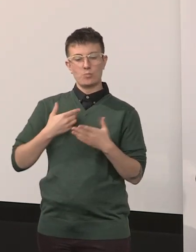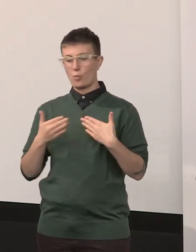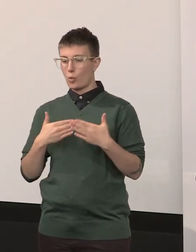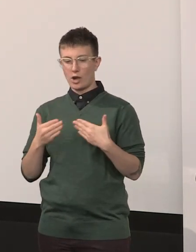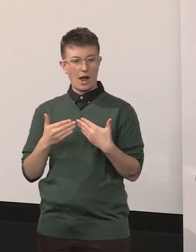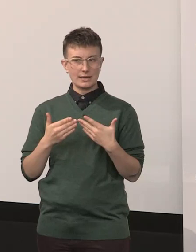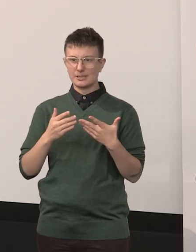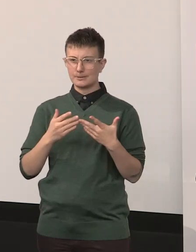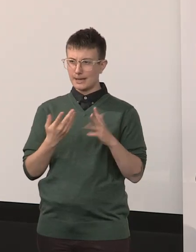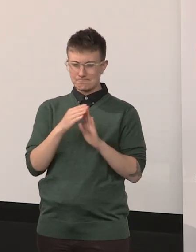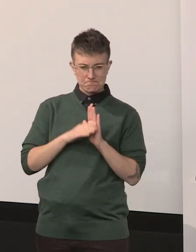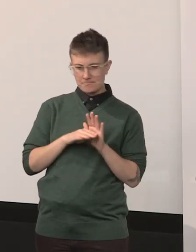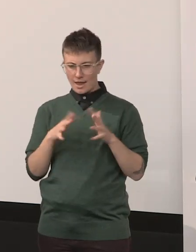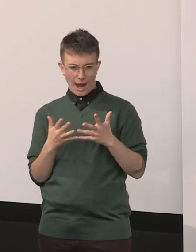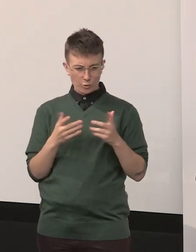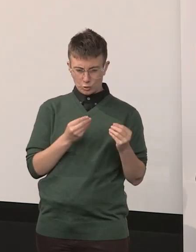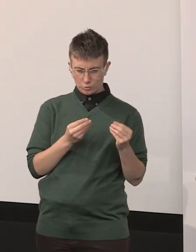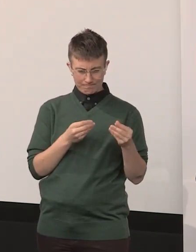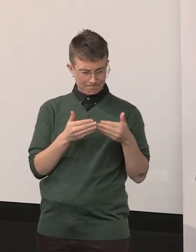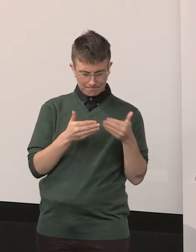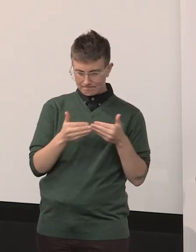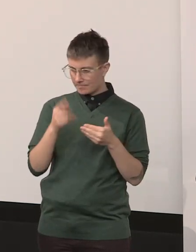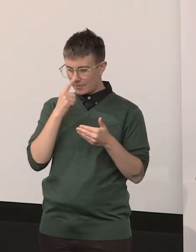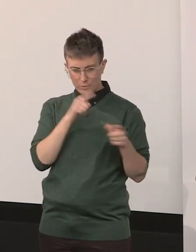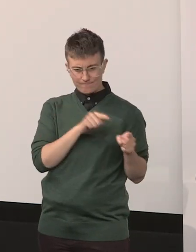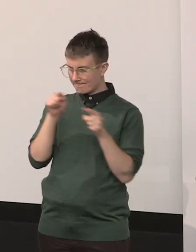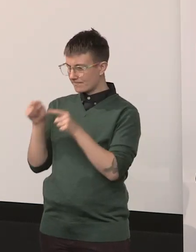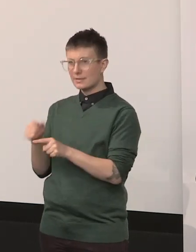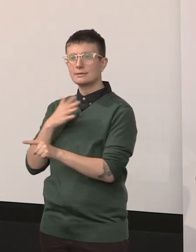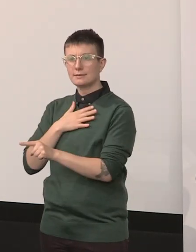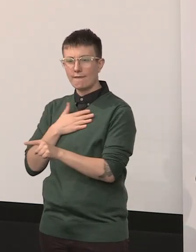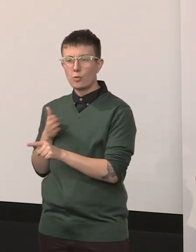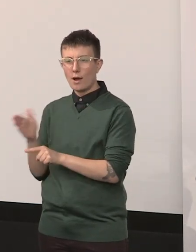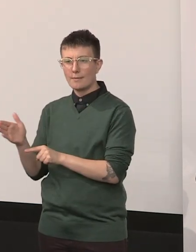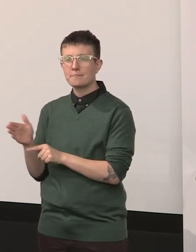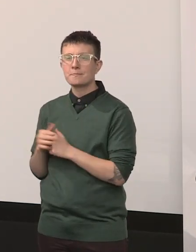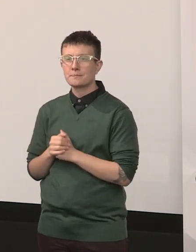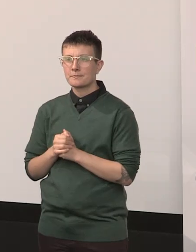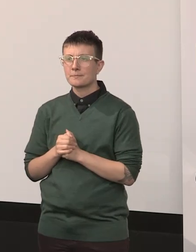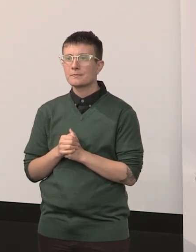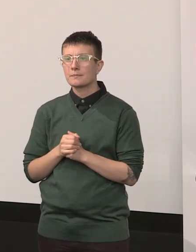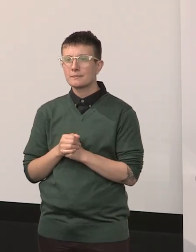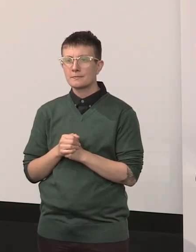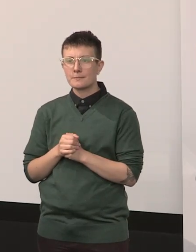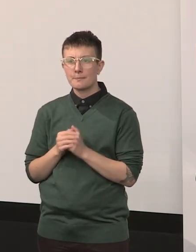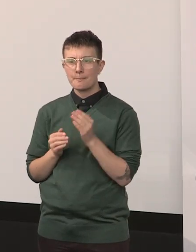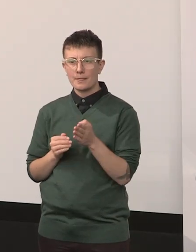confirmed he's got the all-of-government lead there, organises the logistics of getting people down there,